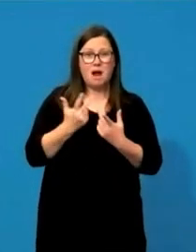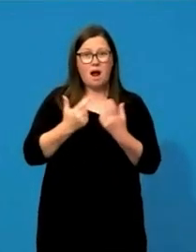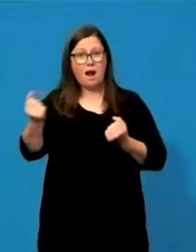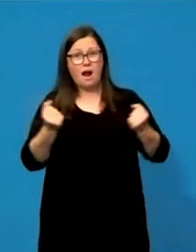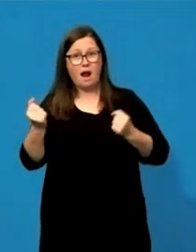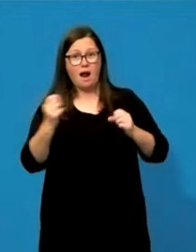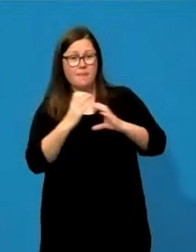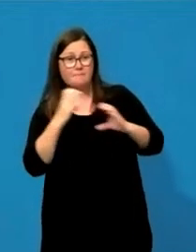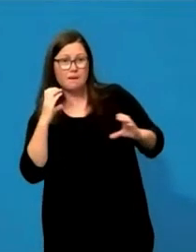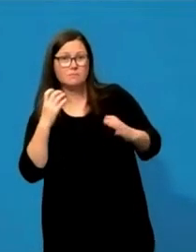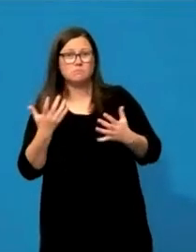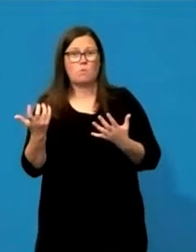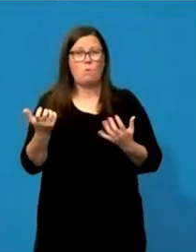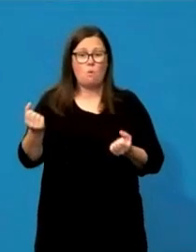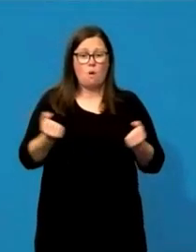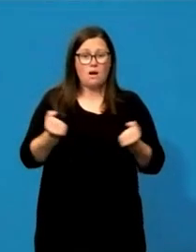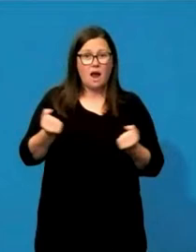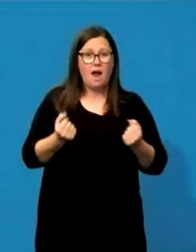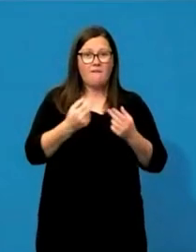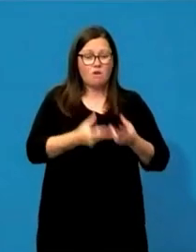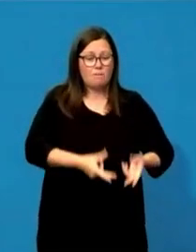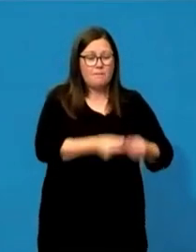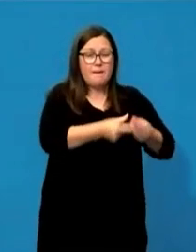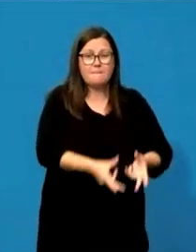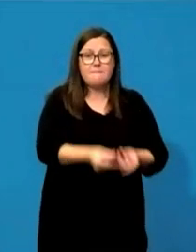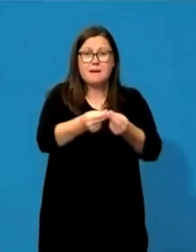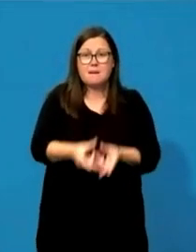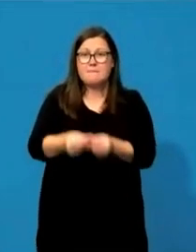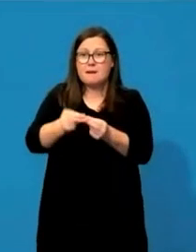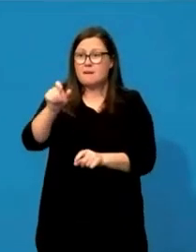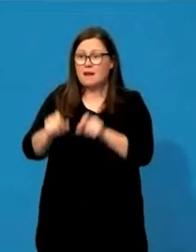take - to pick up clients? Well, we we've got a hack here.